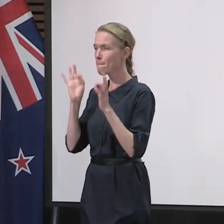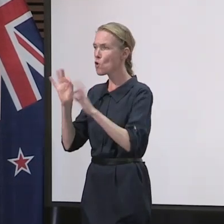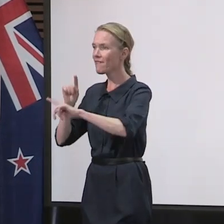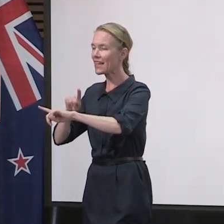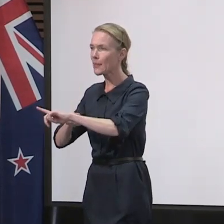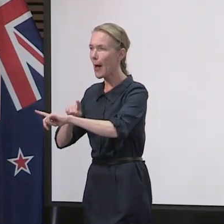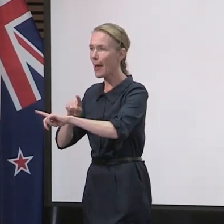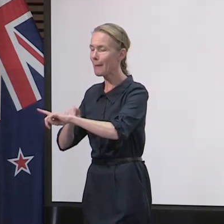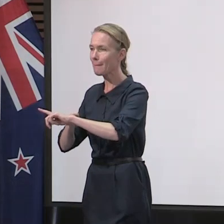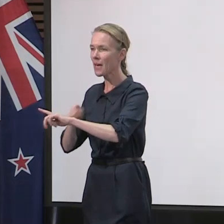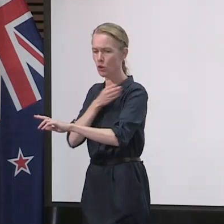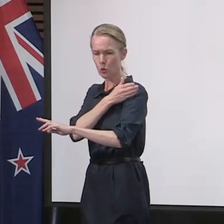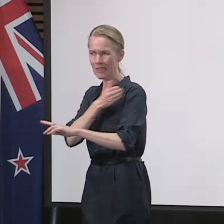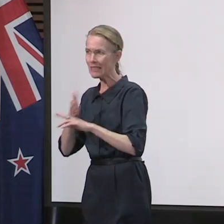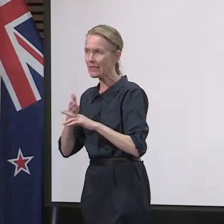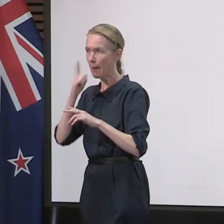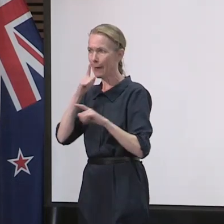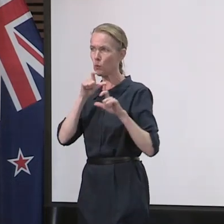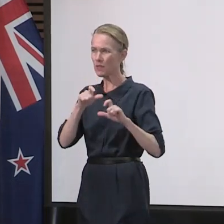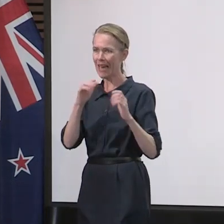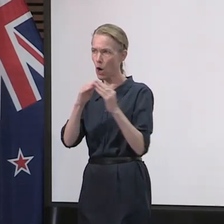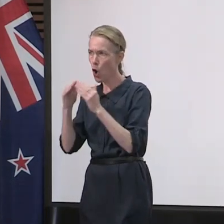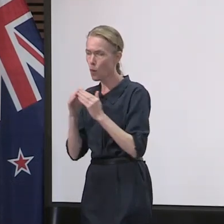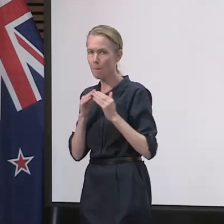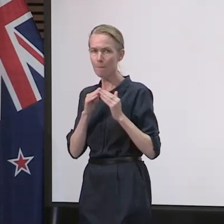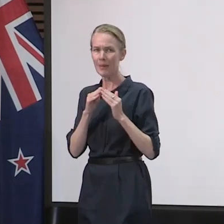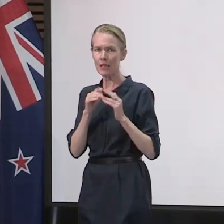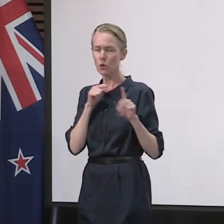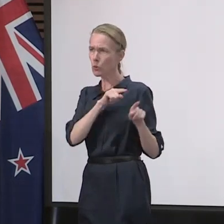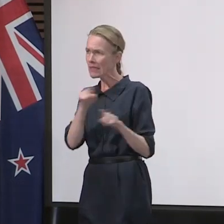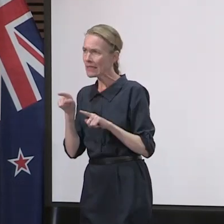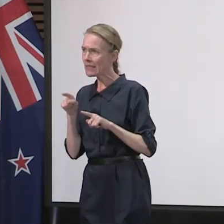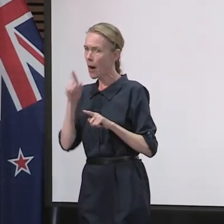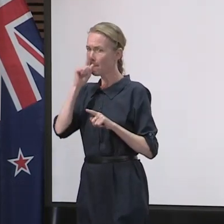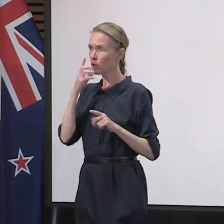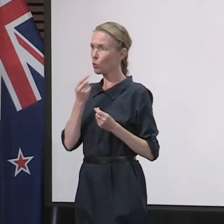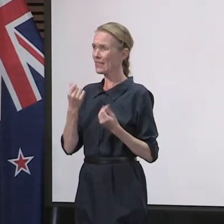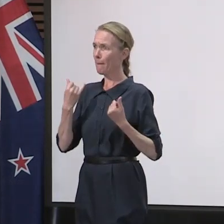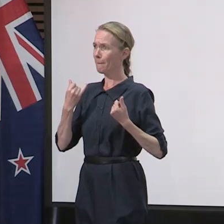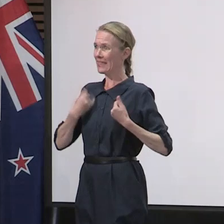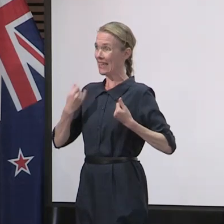place where you can capitalise on this very unique time to actually understand how best